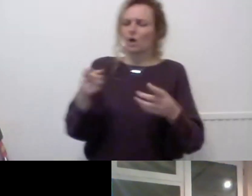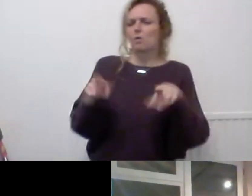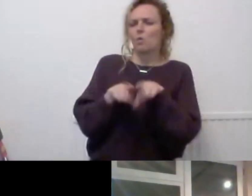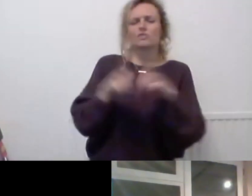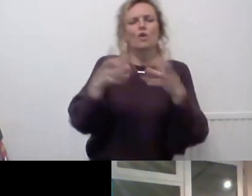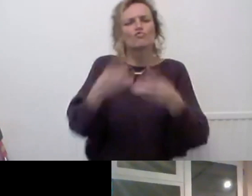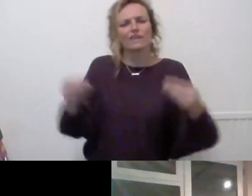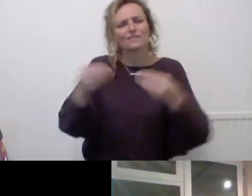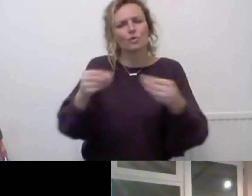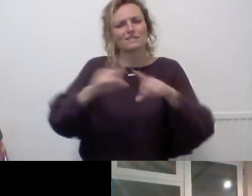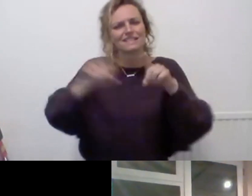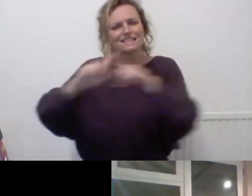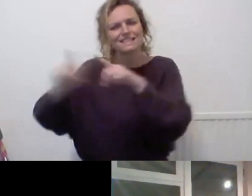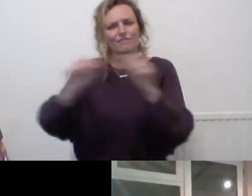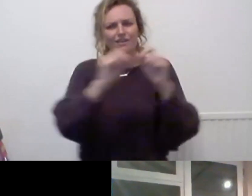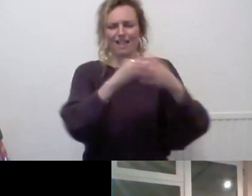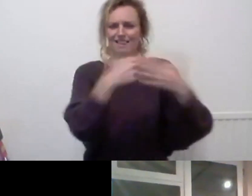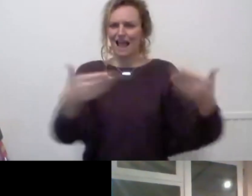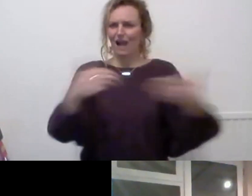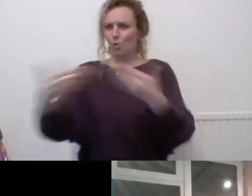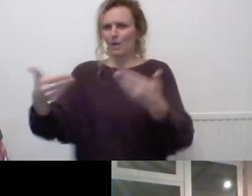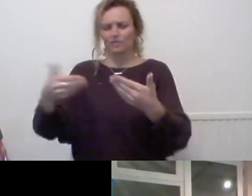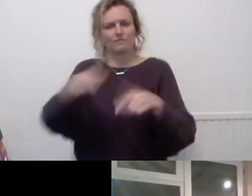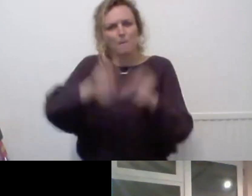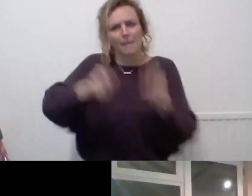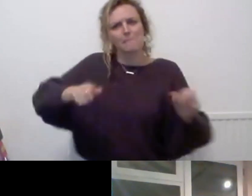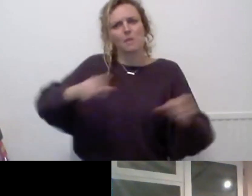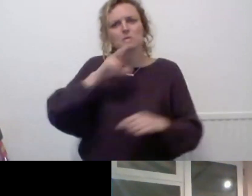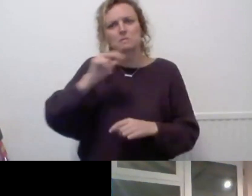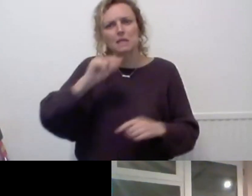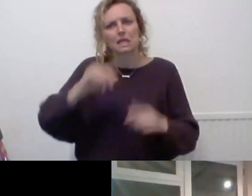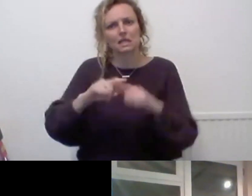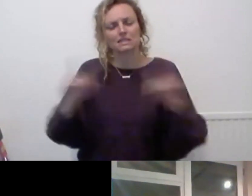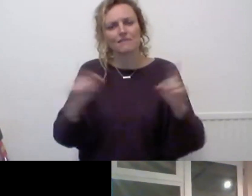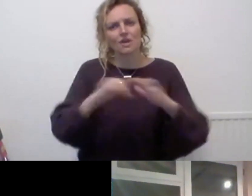we have got some of those already available. We're also always looking to develop more. And we